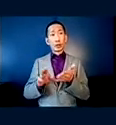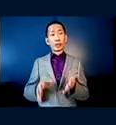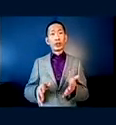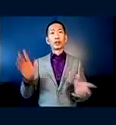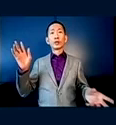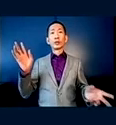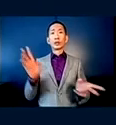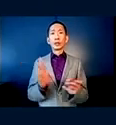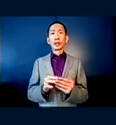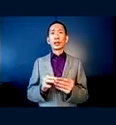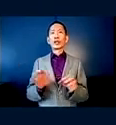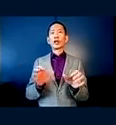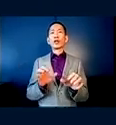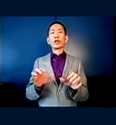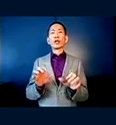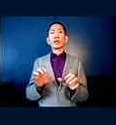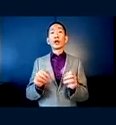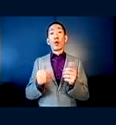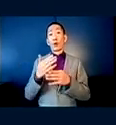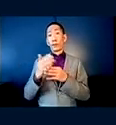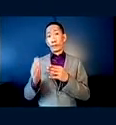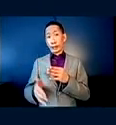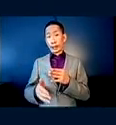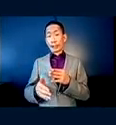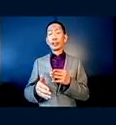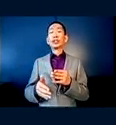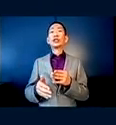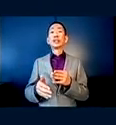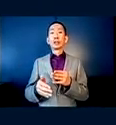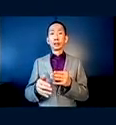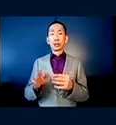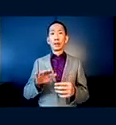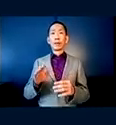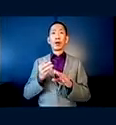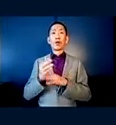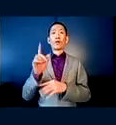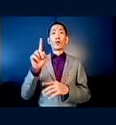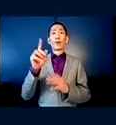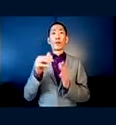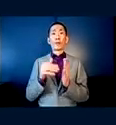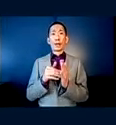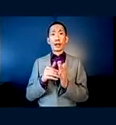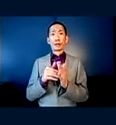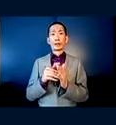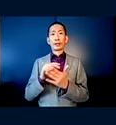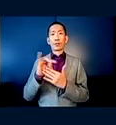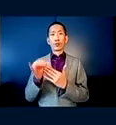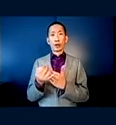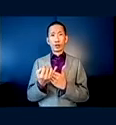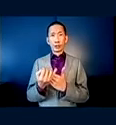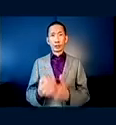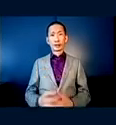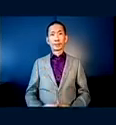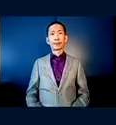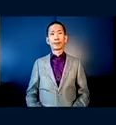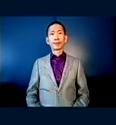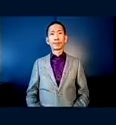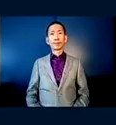NETWORK OF AFFILIATES AND INVITED RESEARCH TOGETHER CONDUCTING, COMPLETED OR IN THE PROCESS OF CONDUCTING A LITTLE